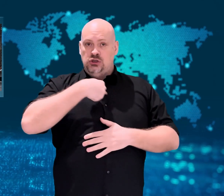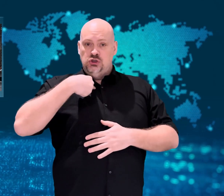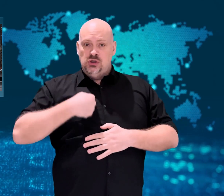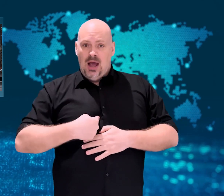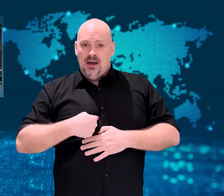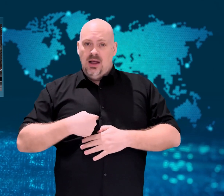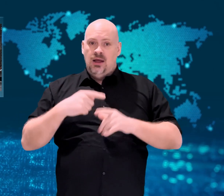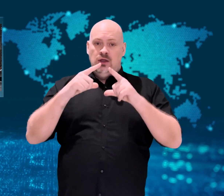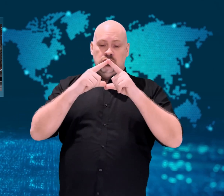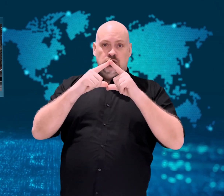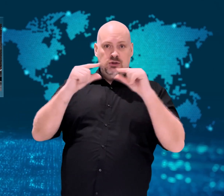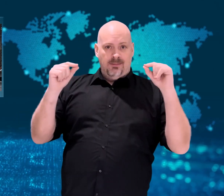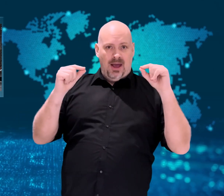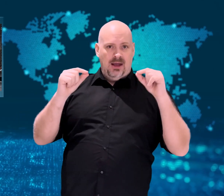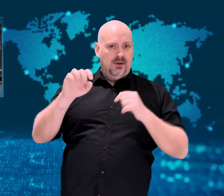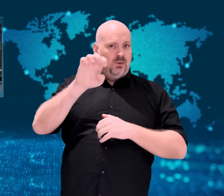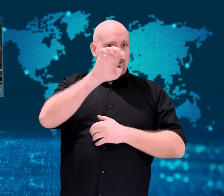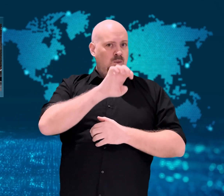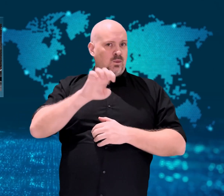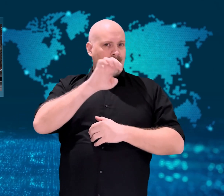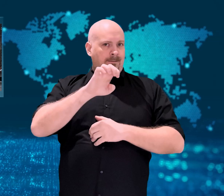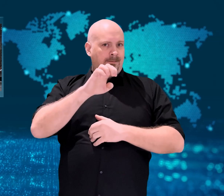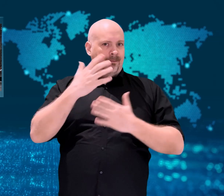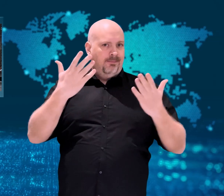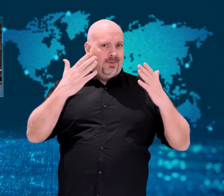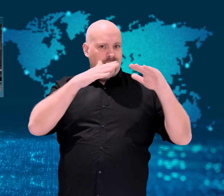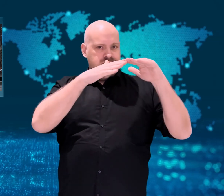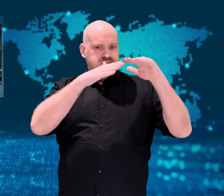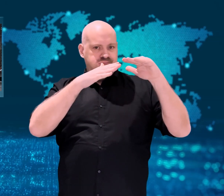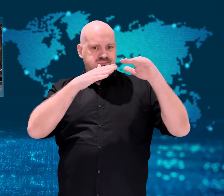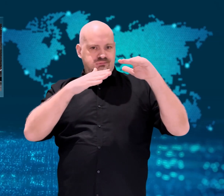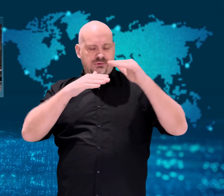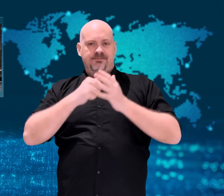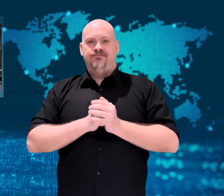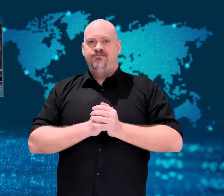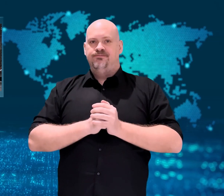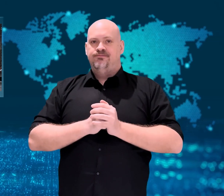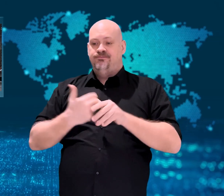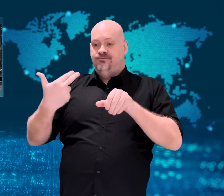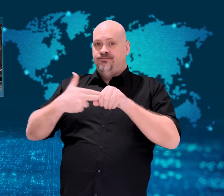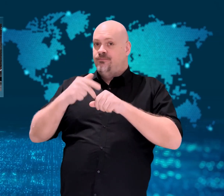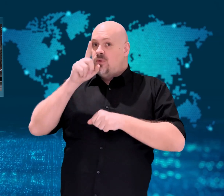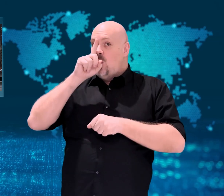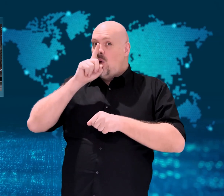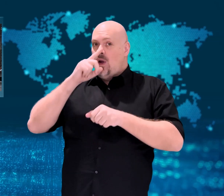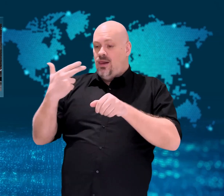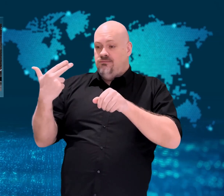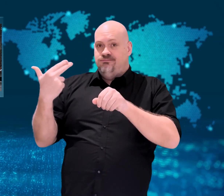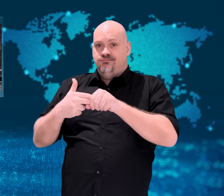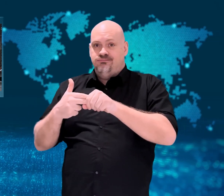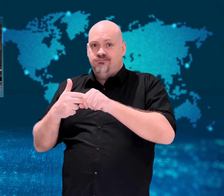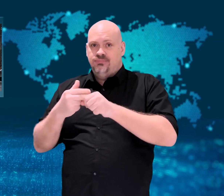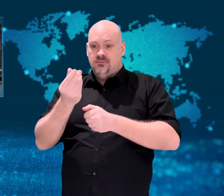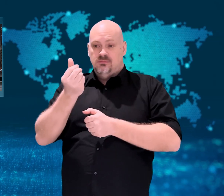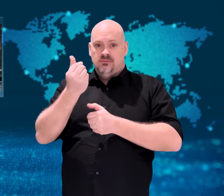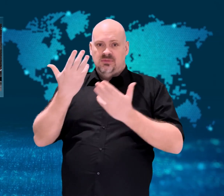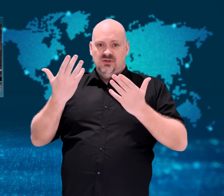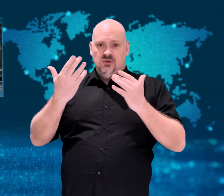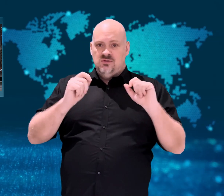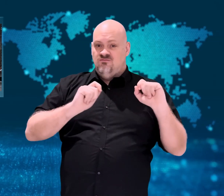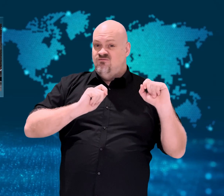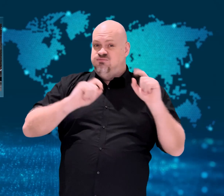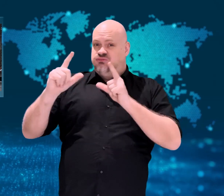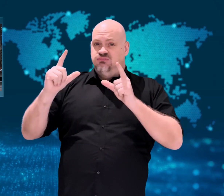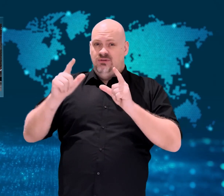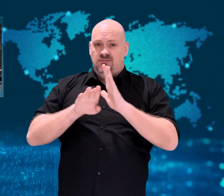Crude oil prices surged since Russia is one of the world’s